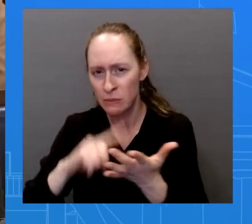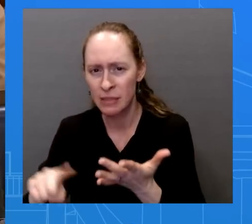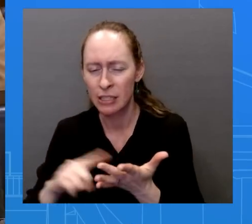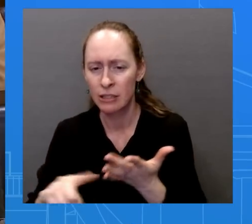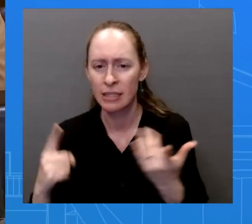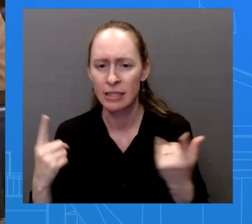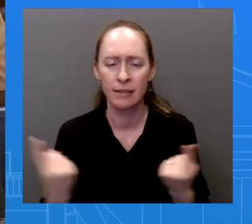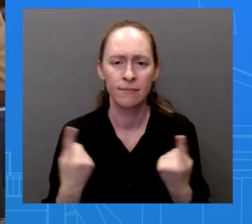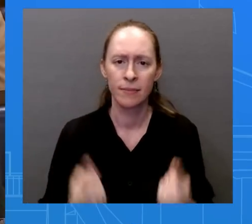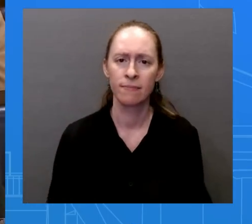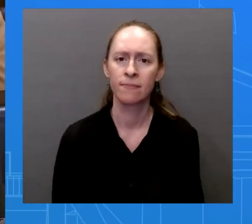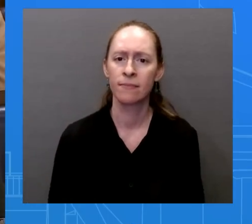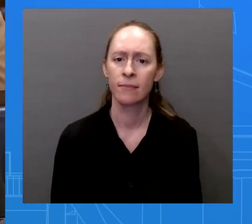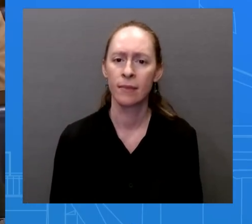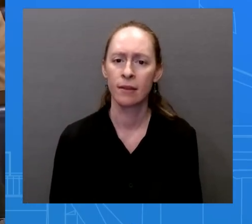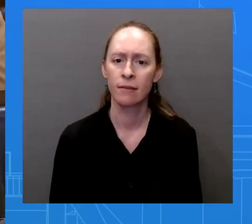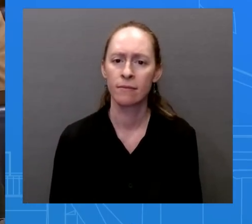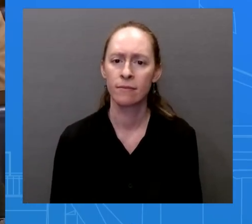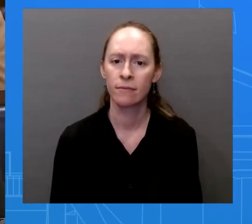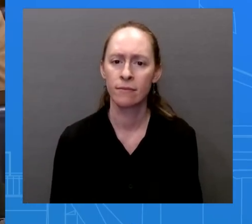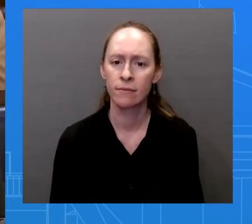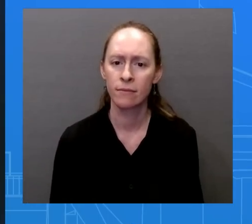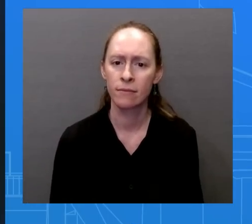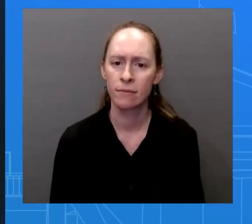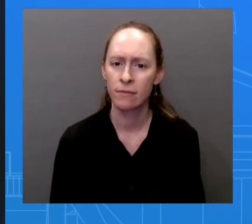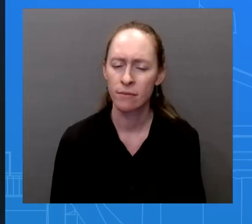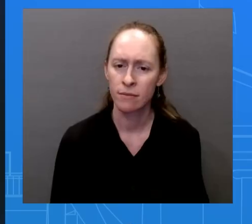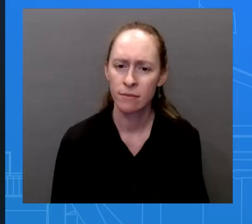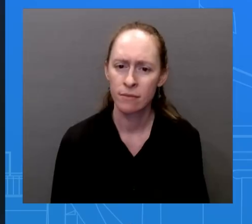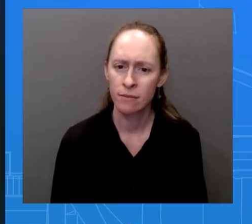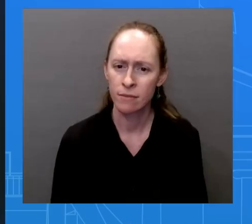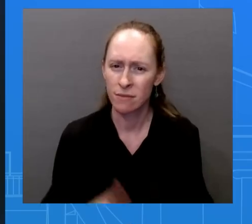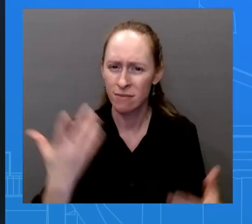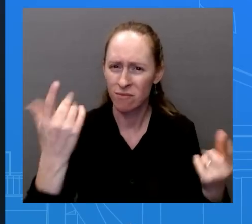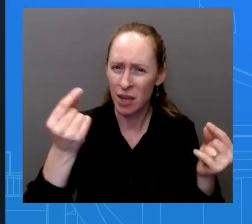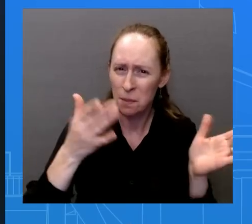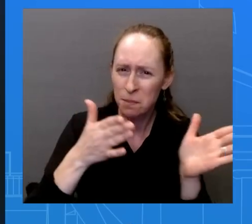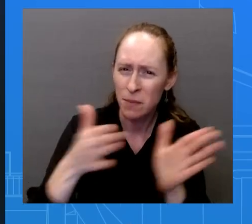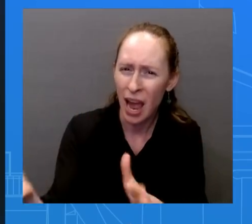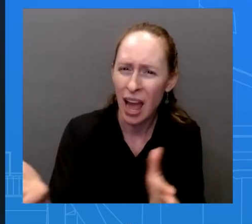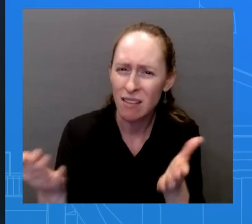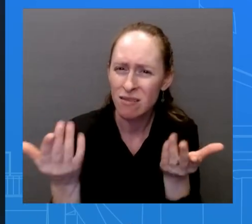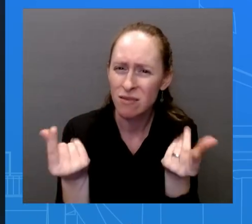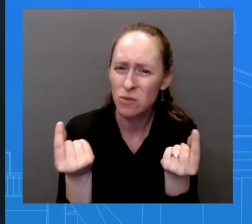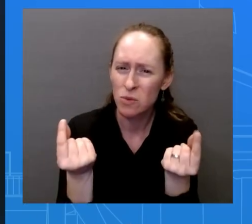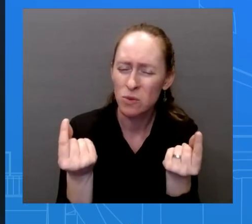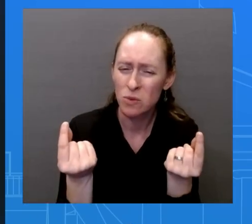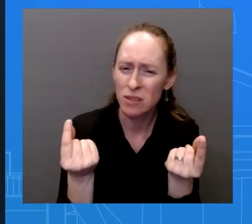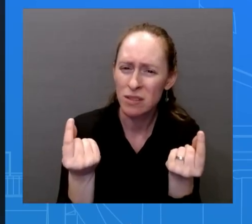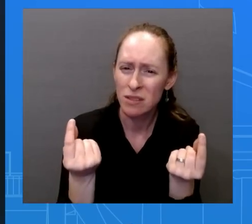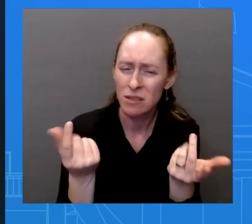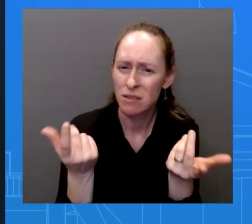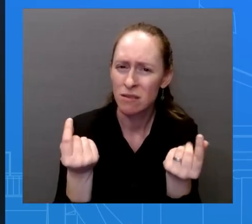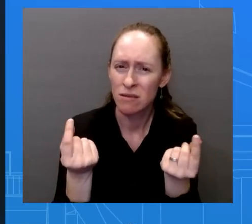Because today there's been no details about that. Ms. Jean-Pierre: Look, he's already directed, you know, the Department of Energy to deliver another 10 million barrels of oil